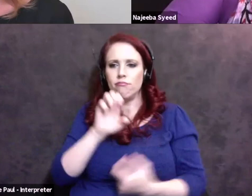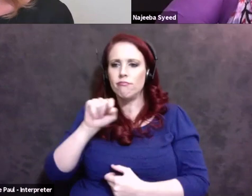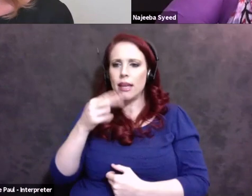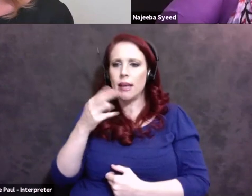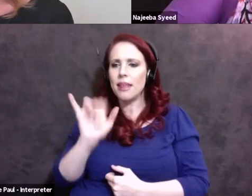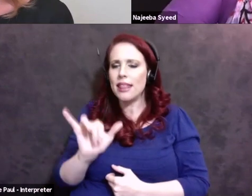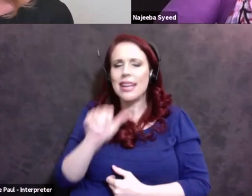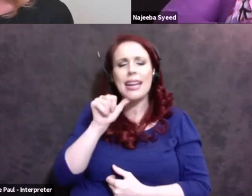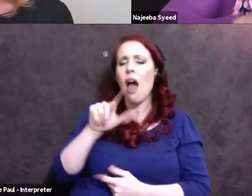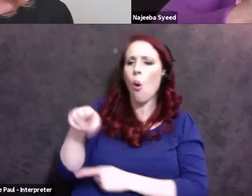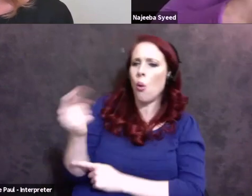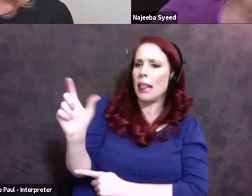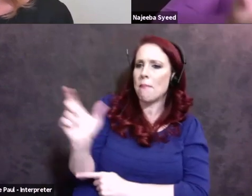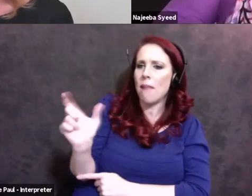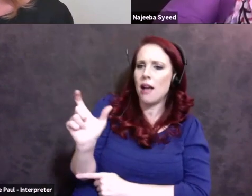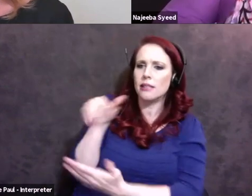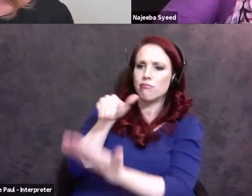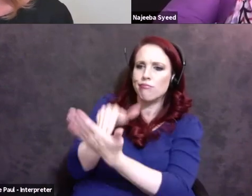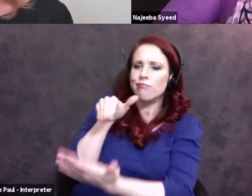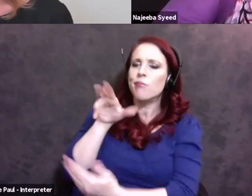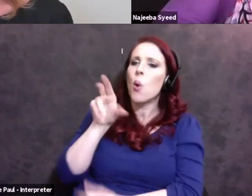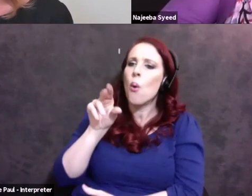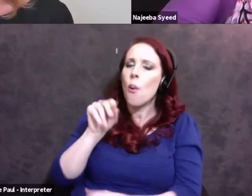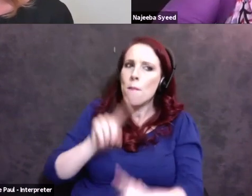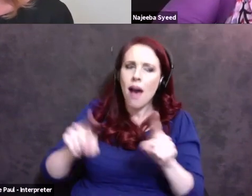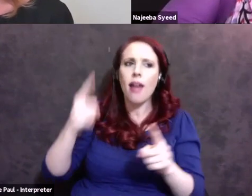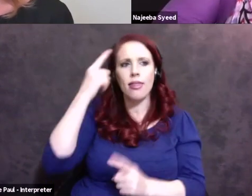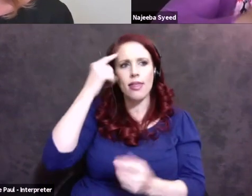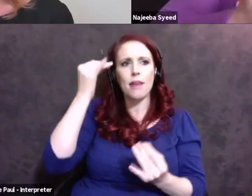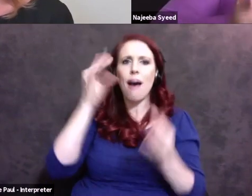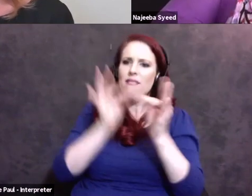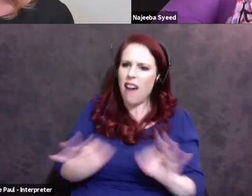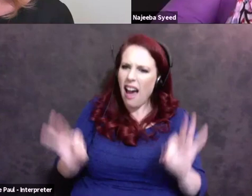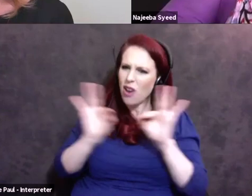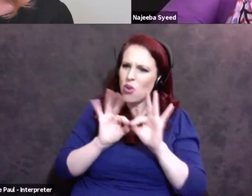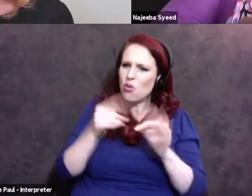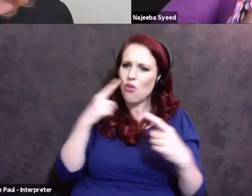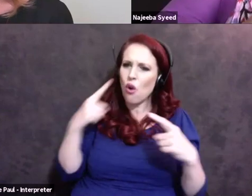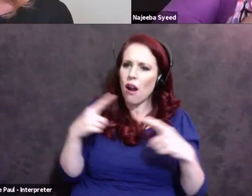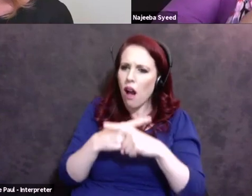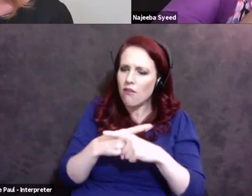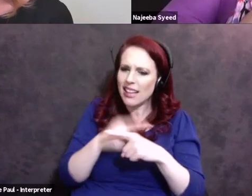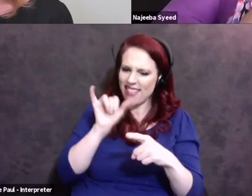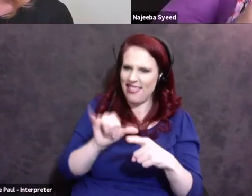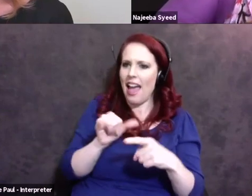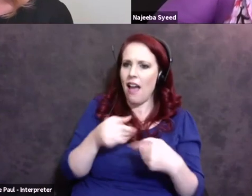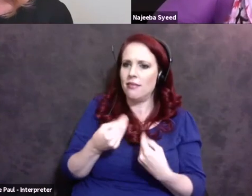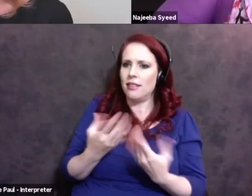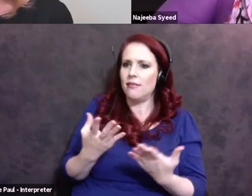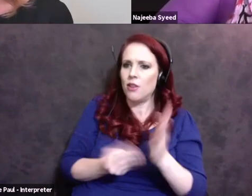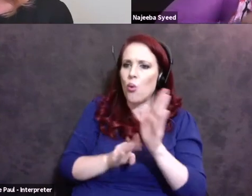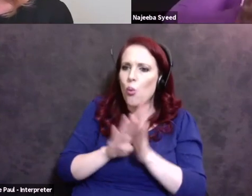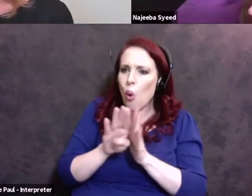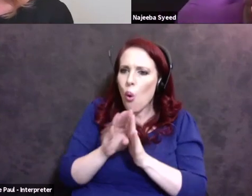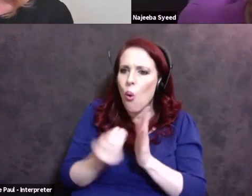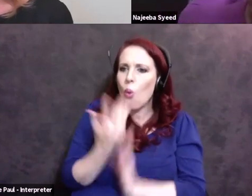Muslim bias but to think about the value of conflict and growth and not to jump into it